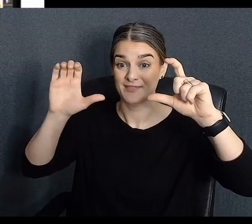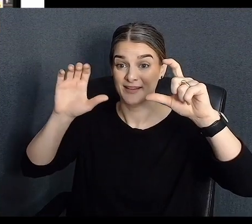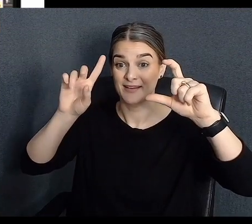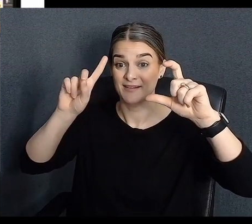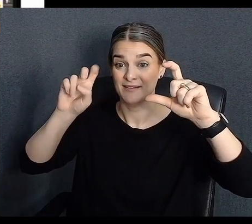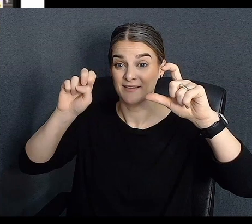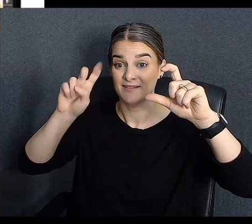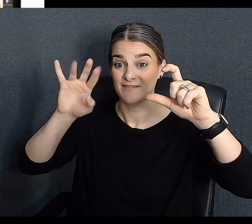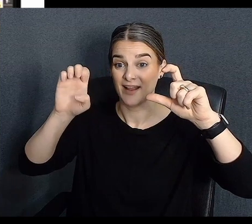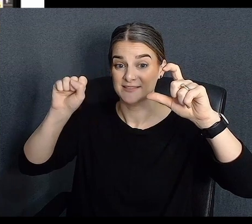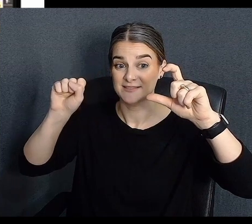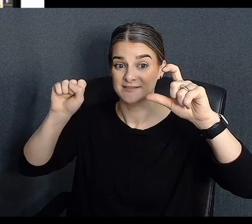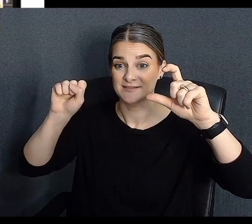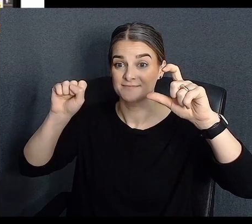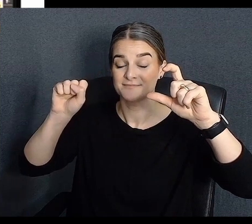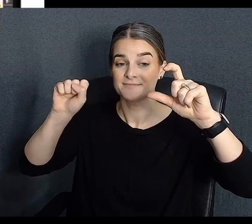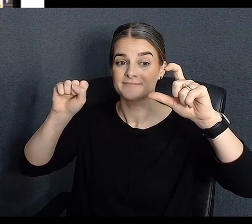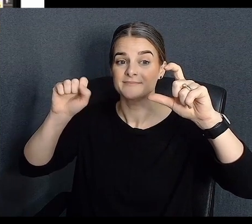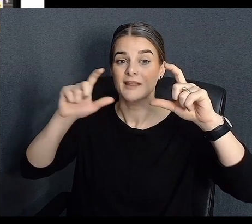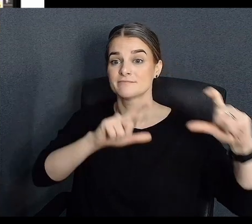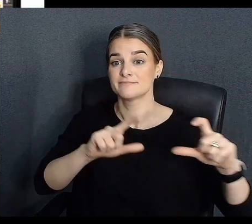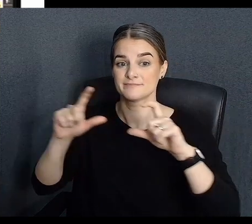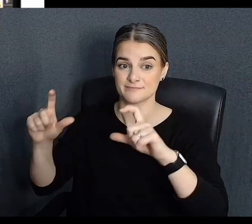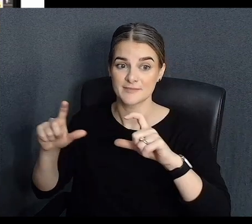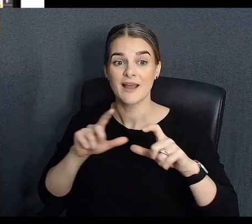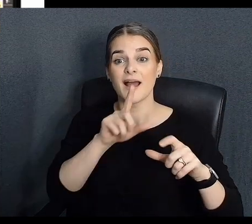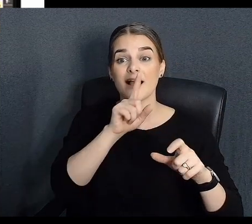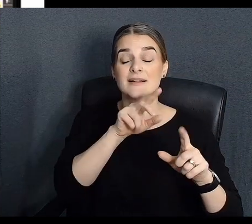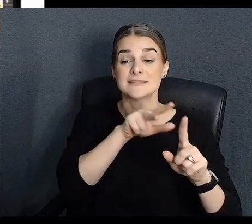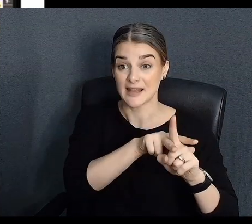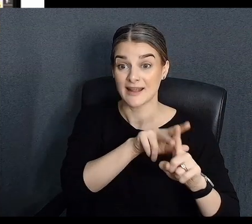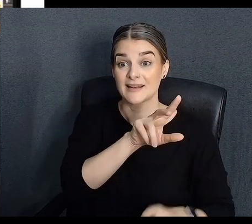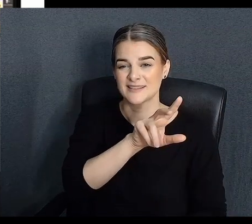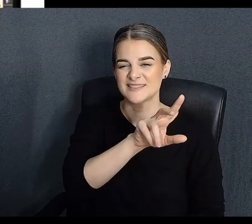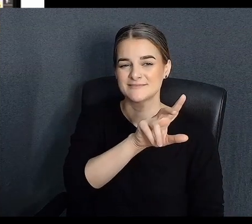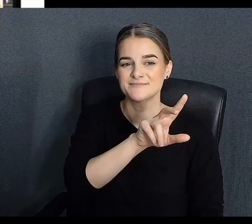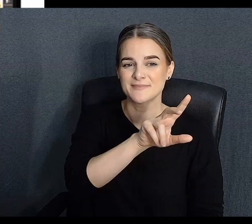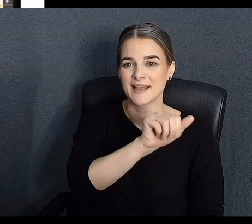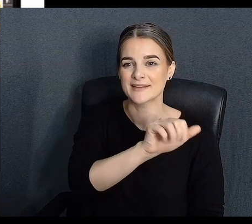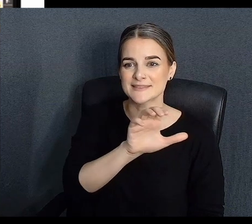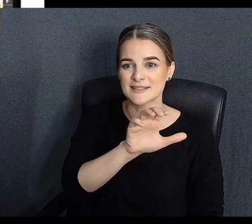So the items that are dedicated AAC devices, and then branch off from there, those are our insurance ones.